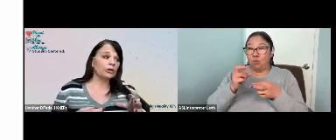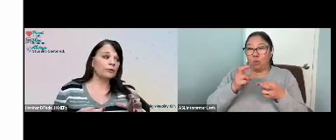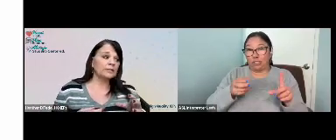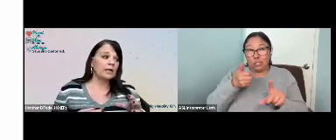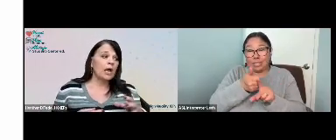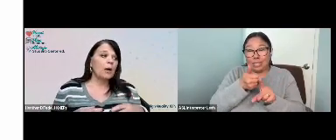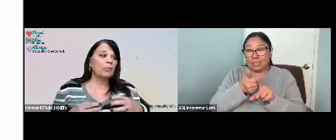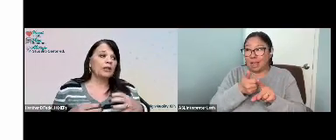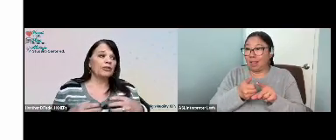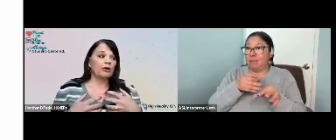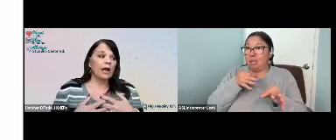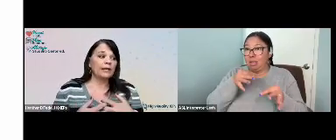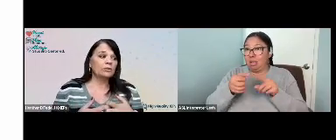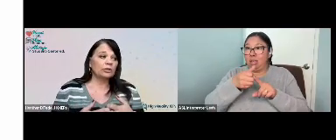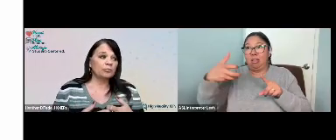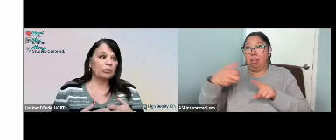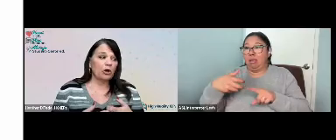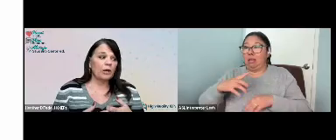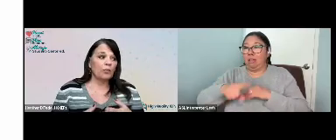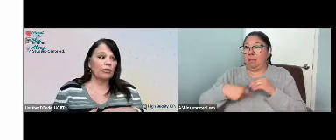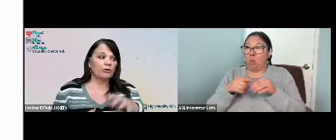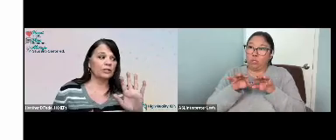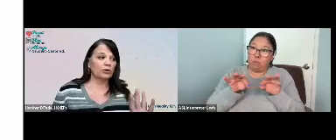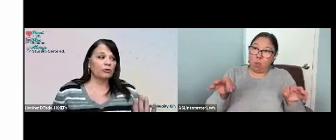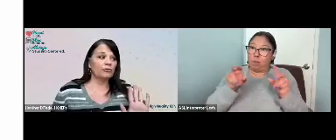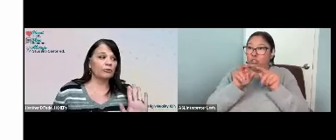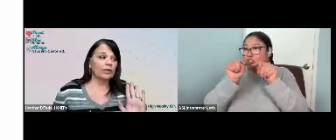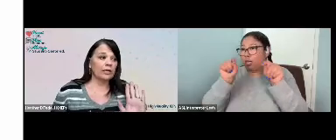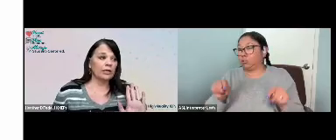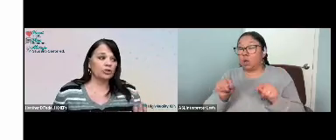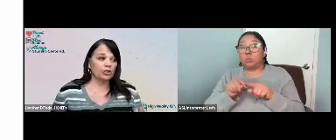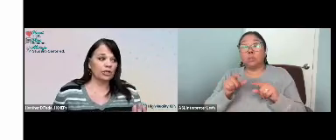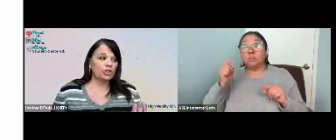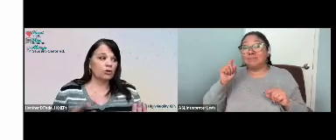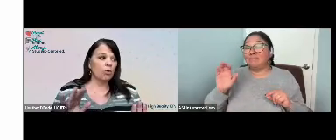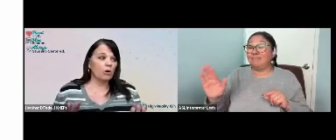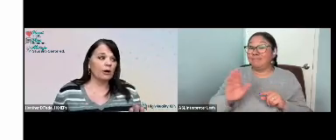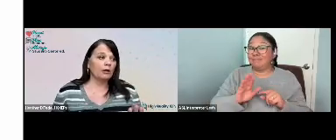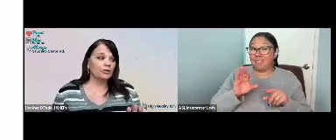transcripts, but their high school diploma, whether it's earned through the traditional or